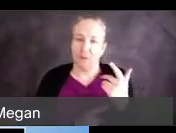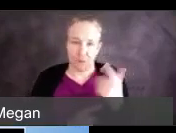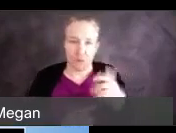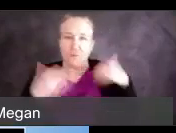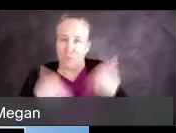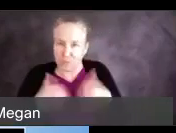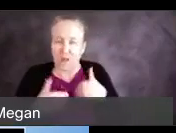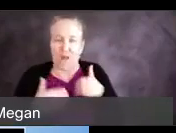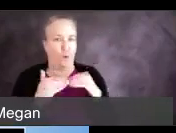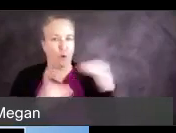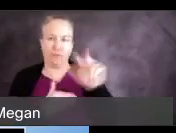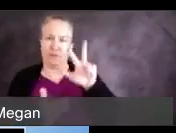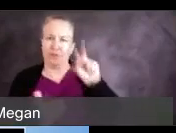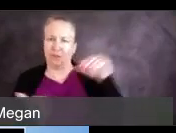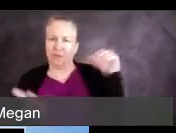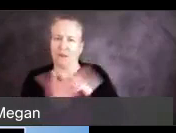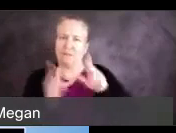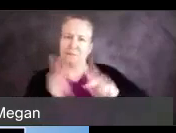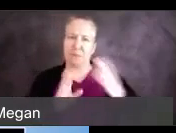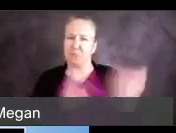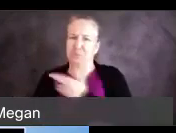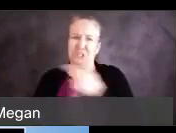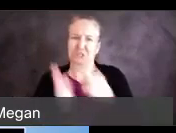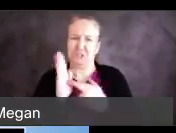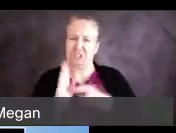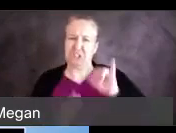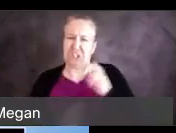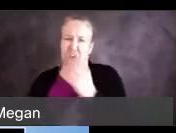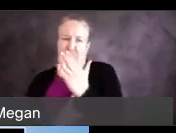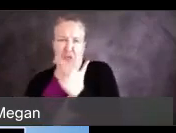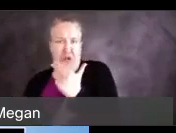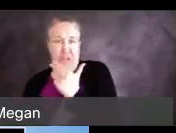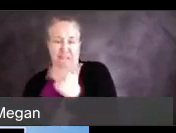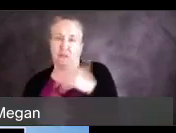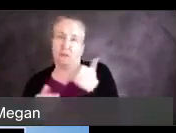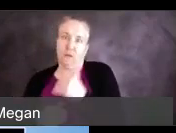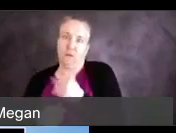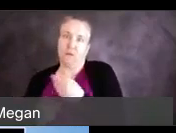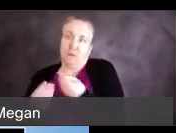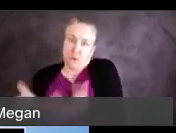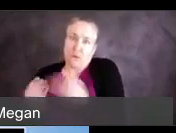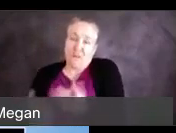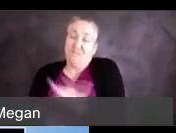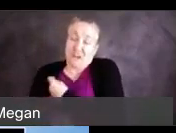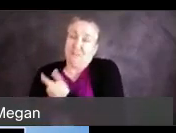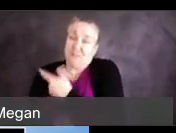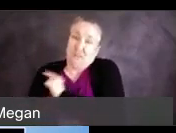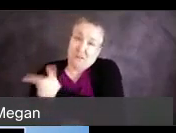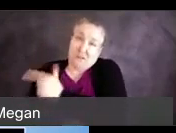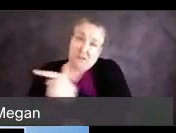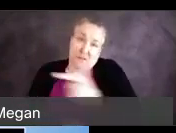people who pre-registered on January the 13th, so we continue to ask for your patience as we